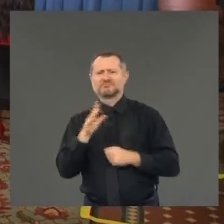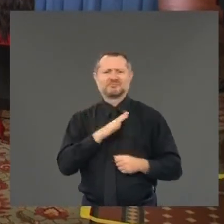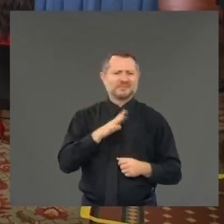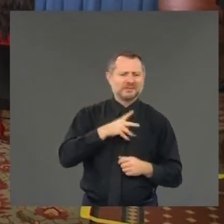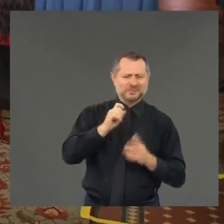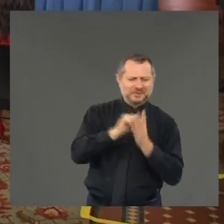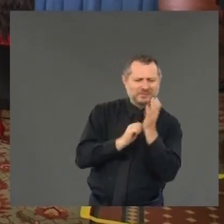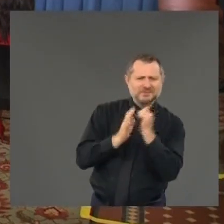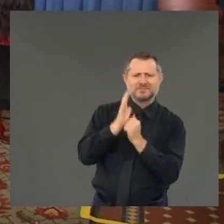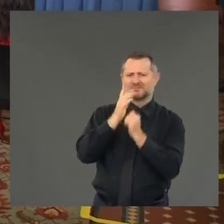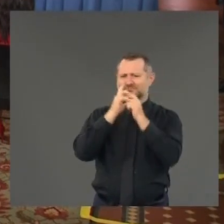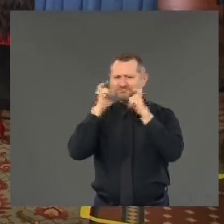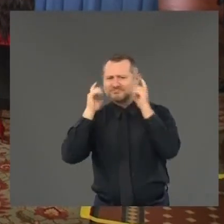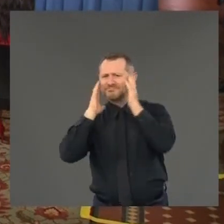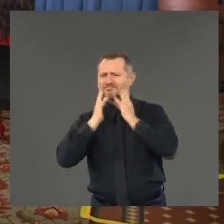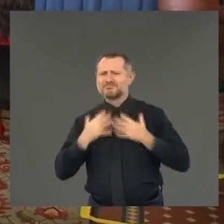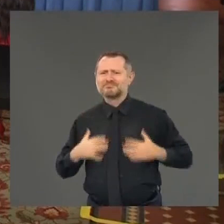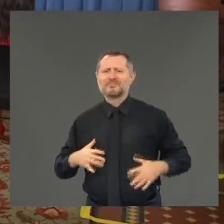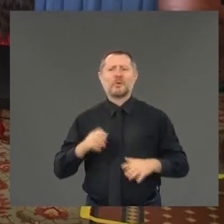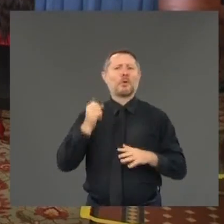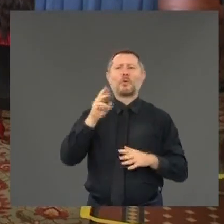AND THEY KNOW THE RISK AND